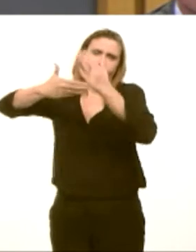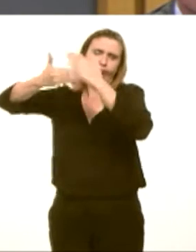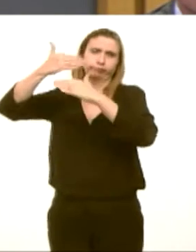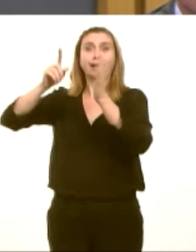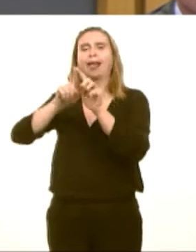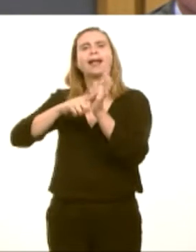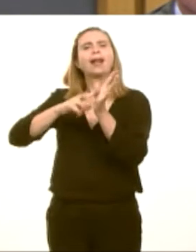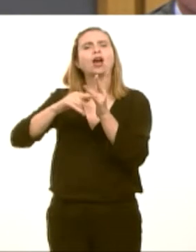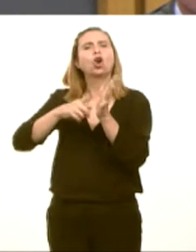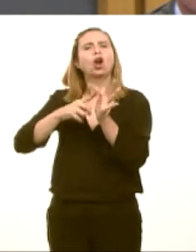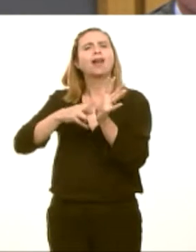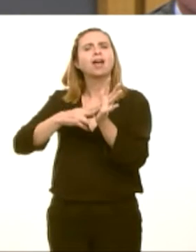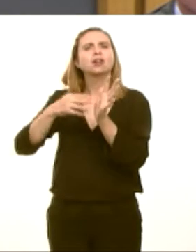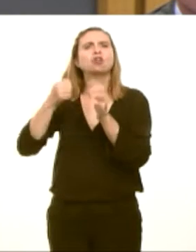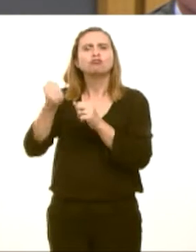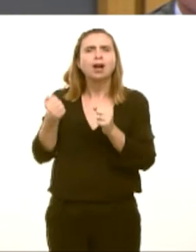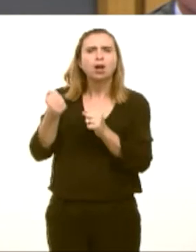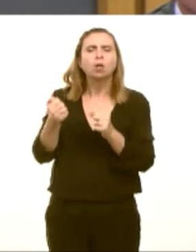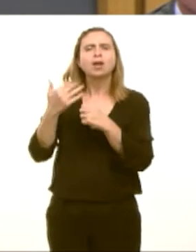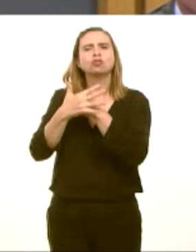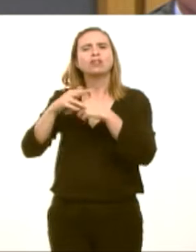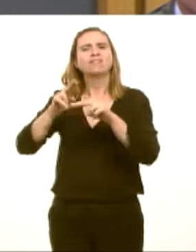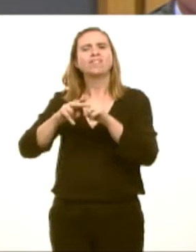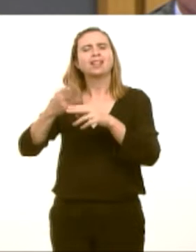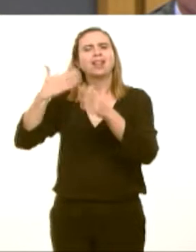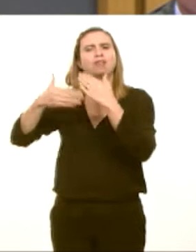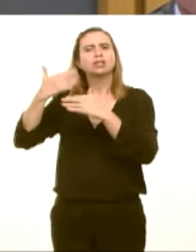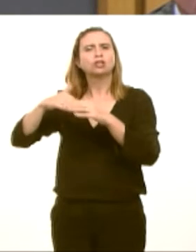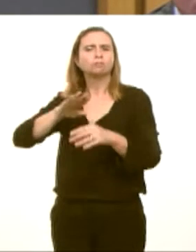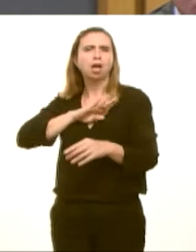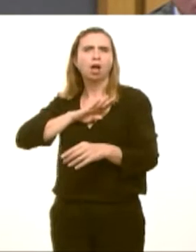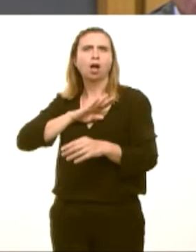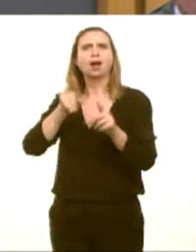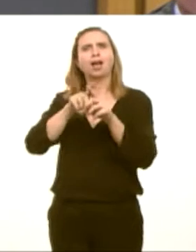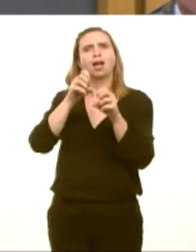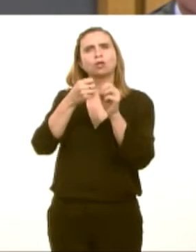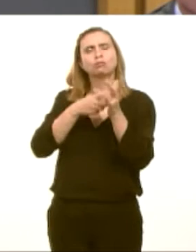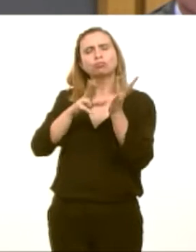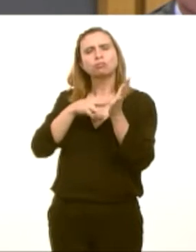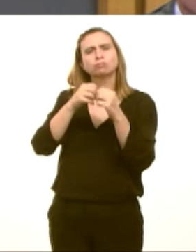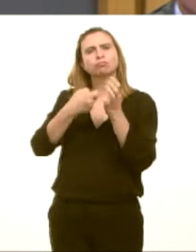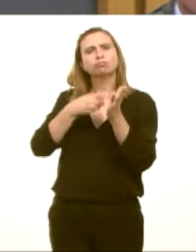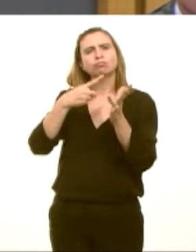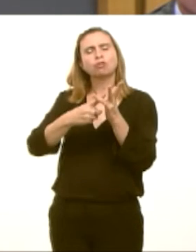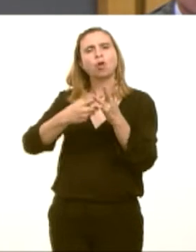railway to Greenfield Valley Heritage Park to Brymbo Heritage Group, in designing the visitor offer.